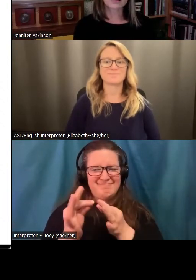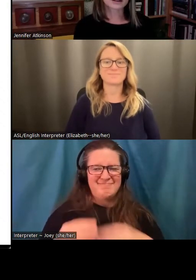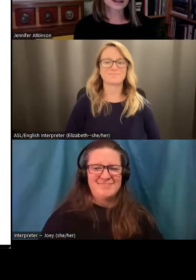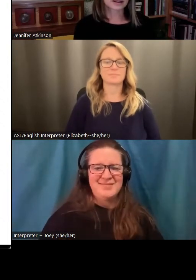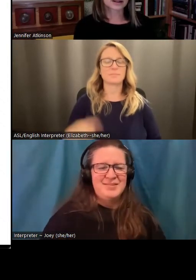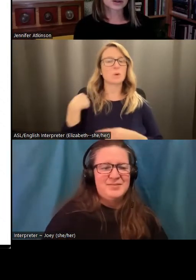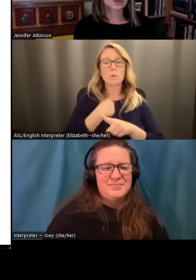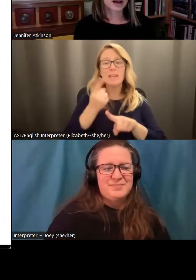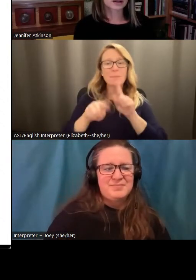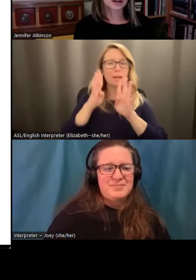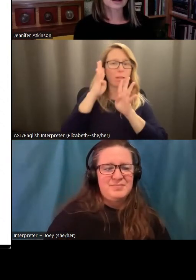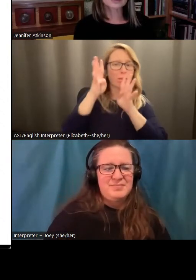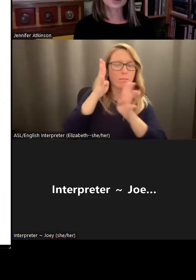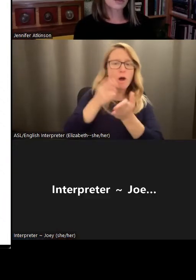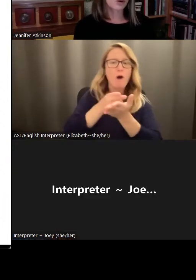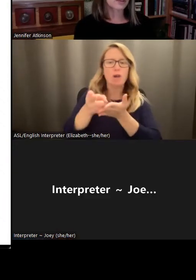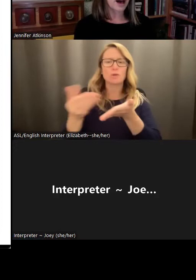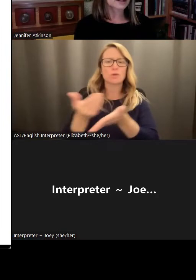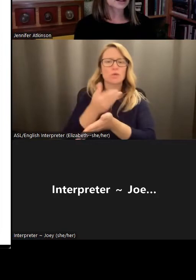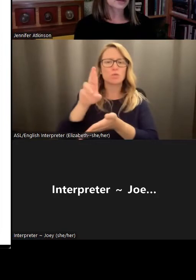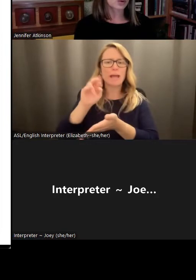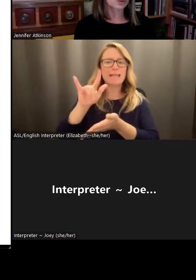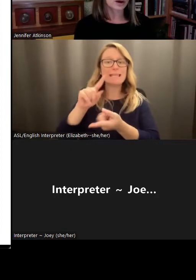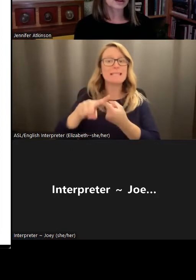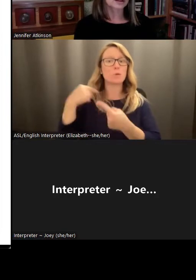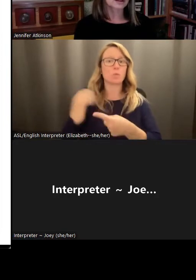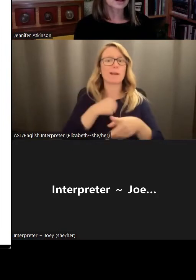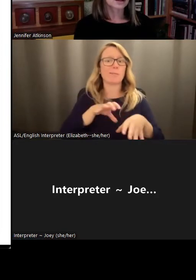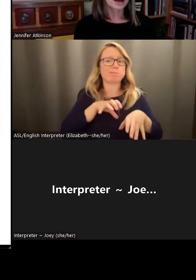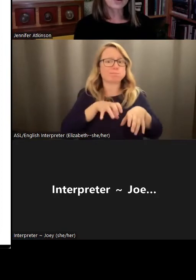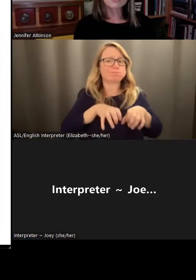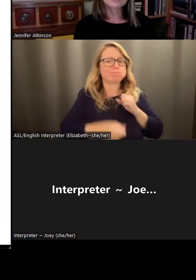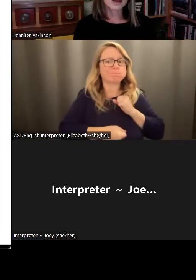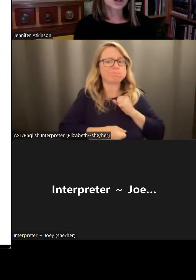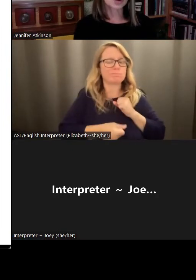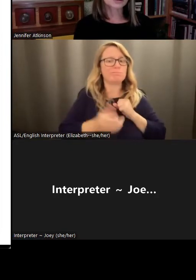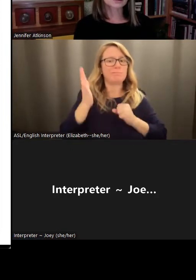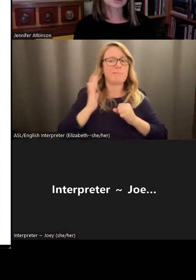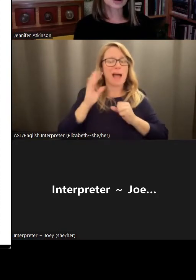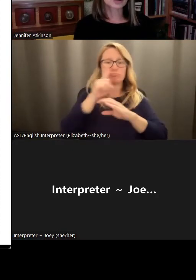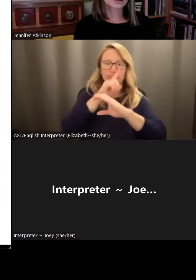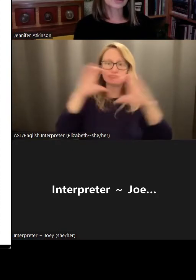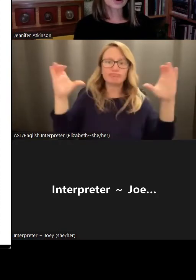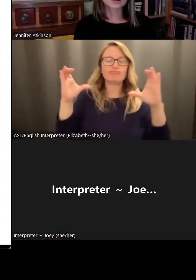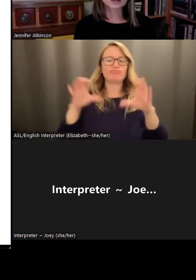honestly in this new reality until we mourn the passing of the old one. And all the ancient wisdom traditions affirm this